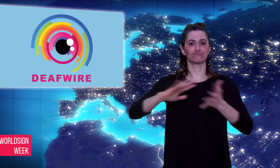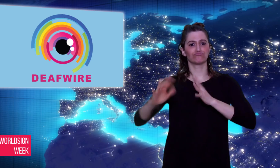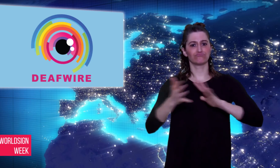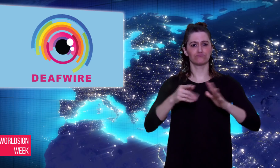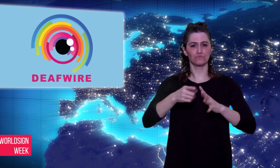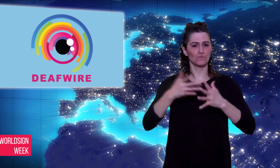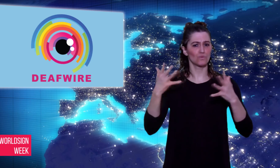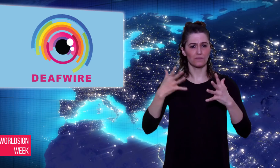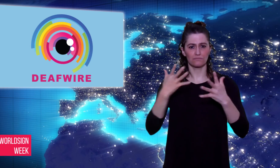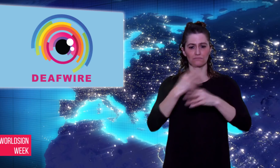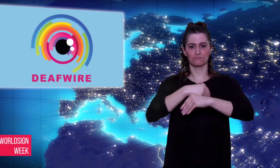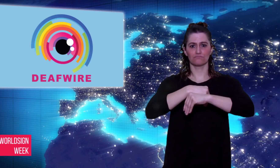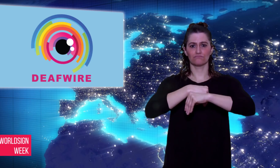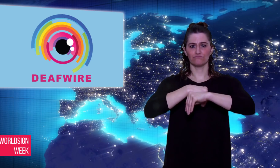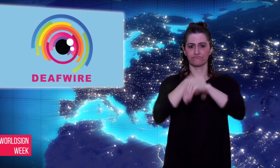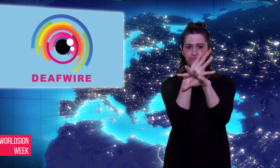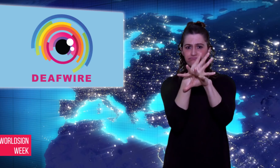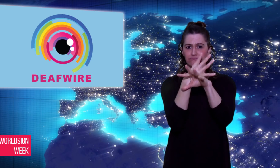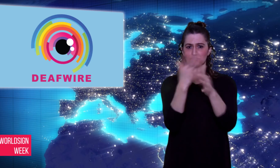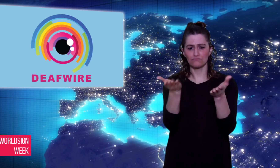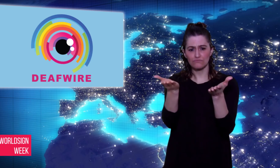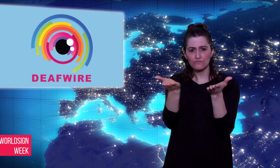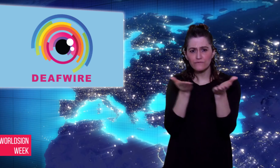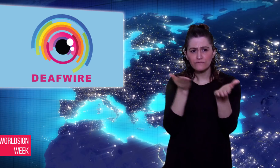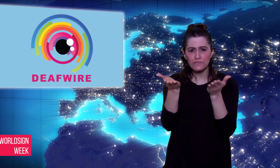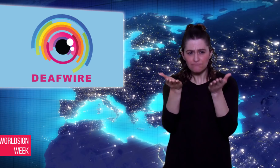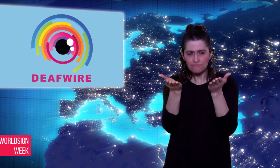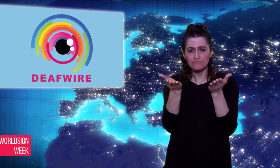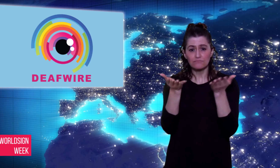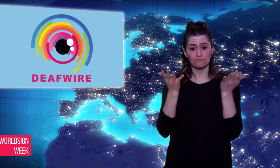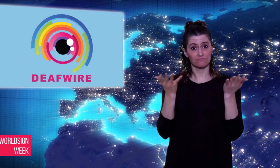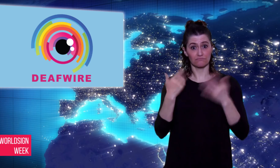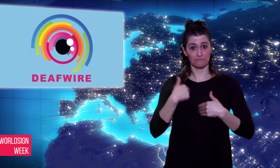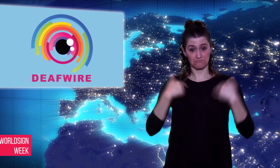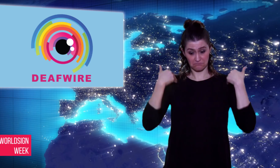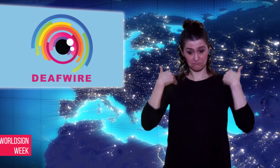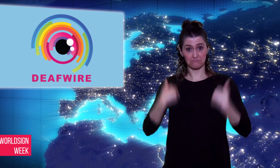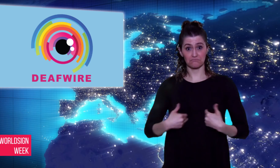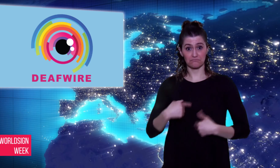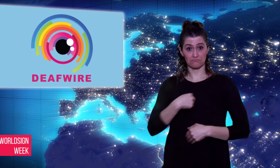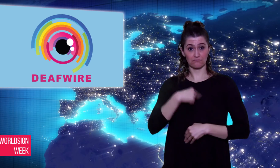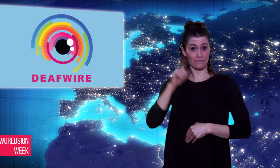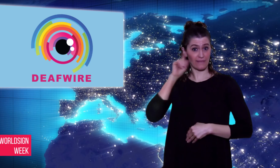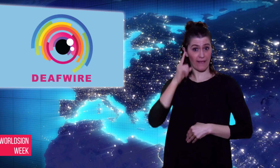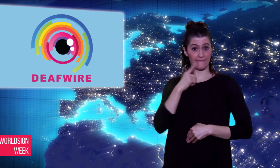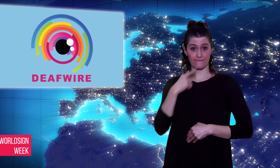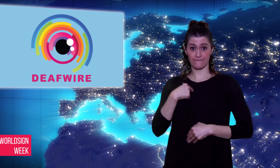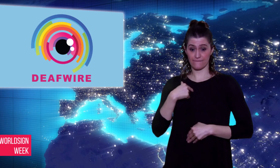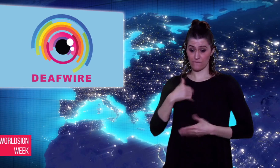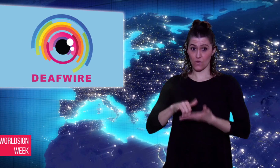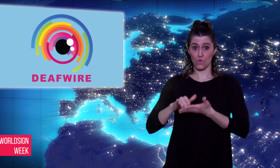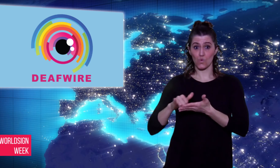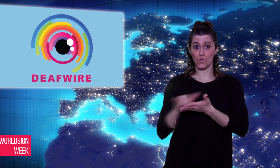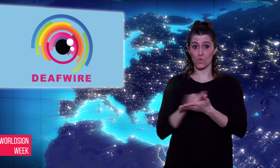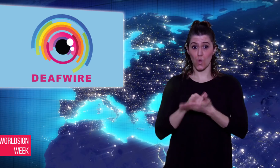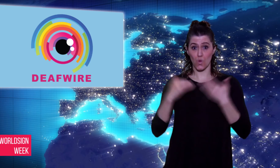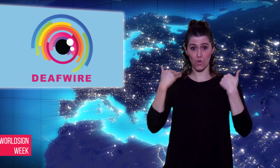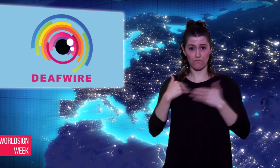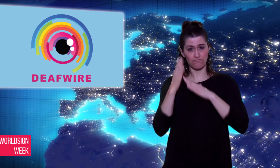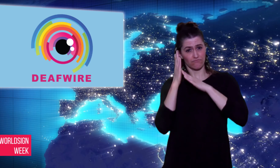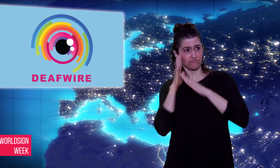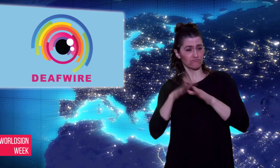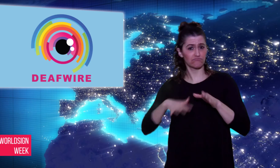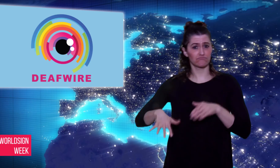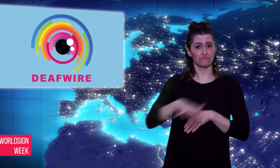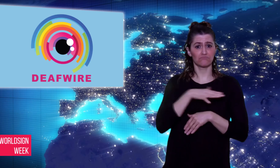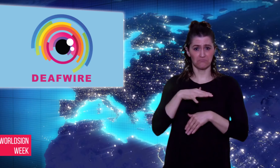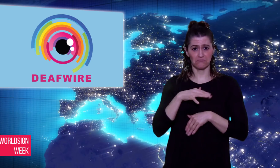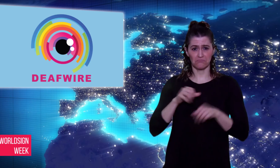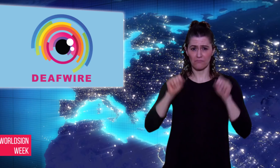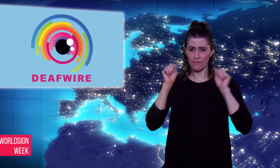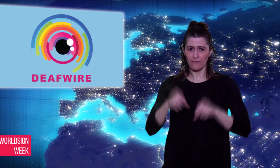communication service where Deaf New